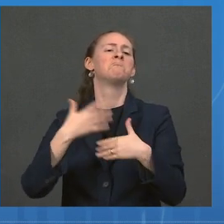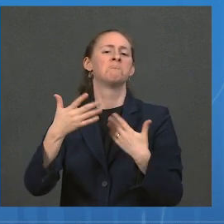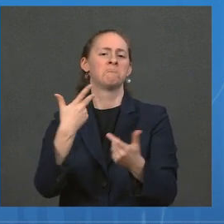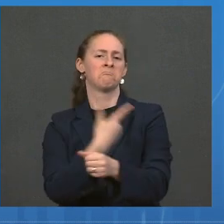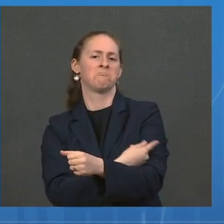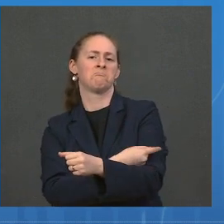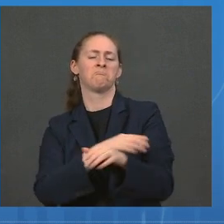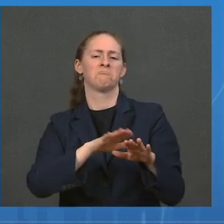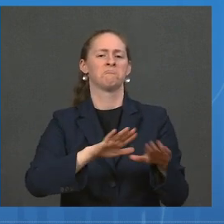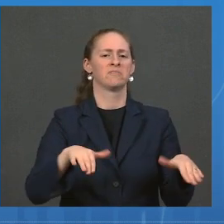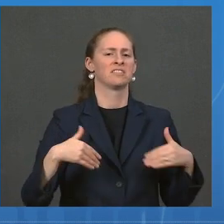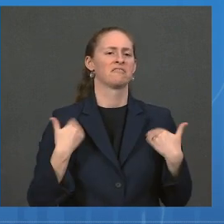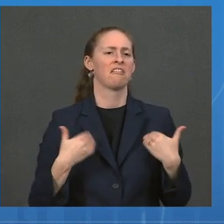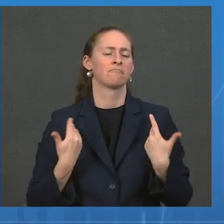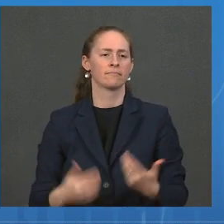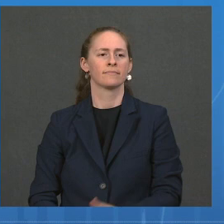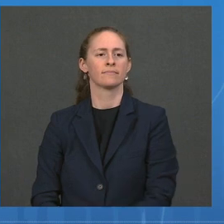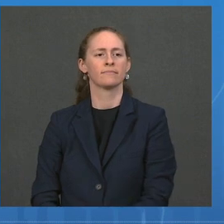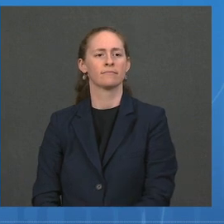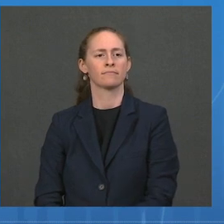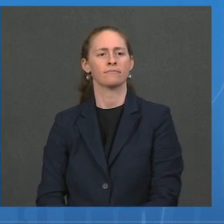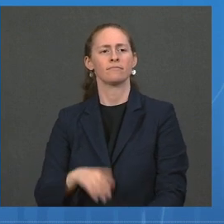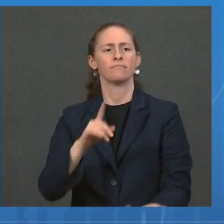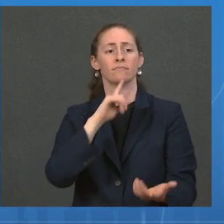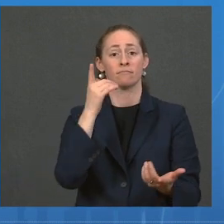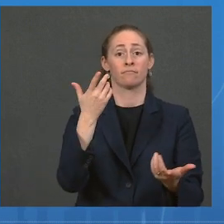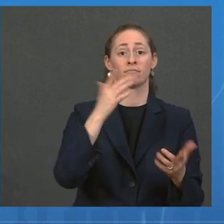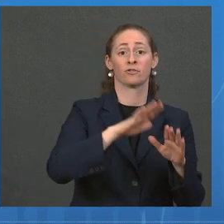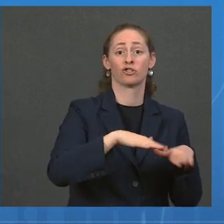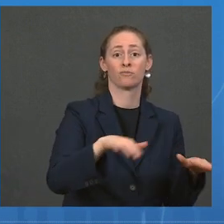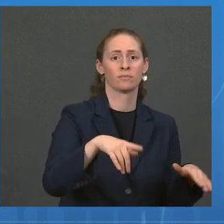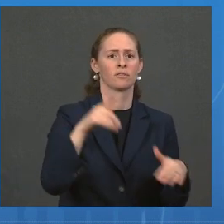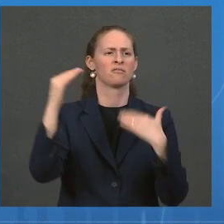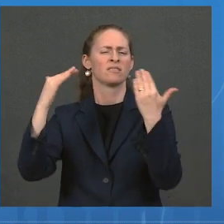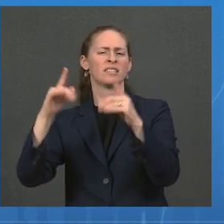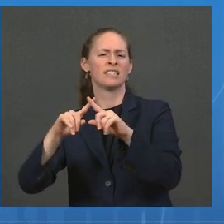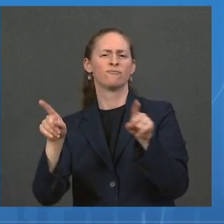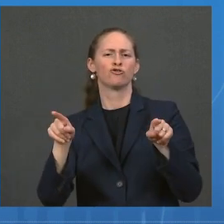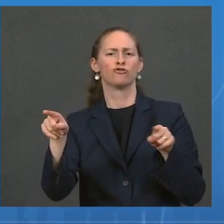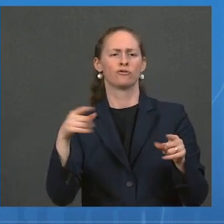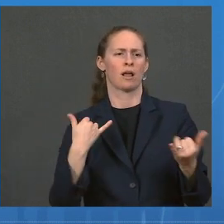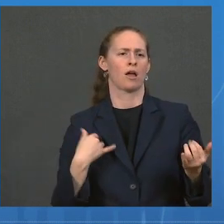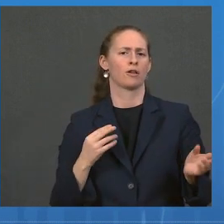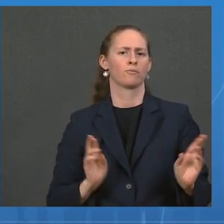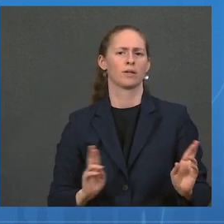The needs of kids are different than adults. And at the same time, we need to make sure we have the supply